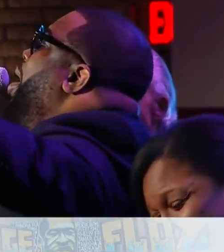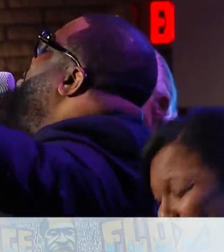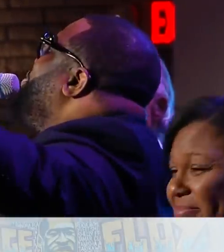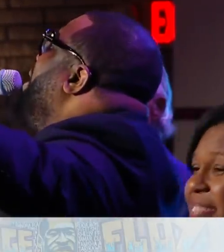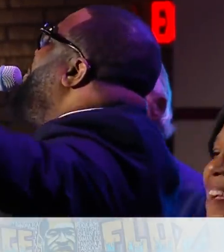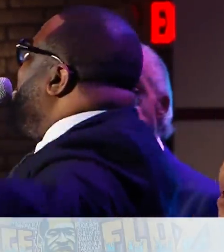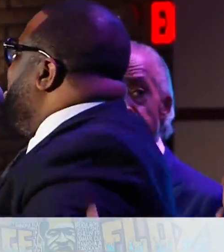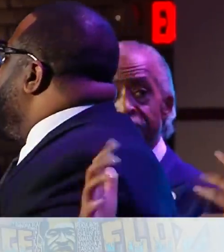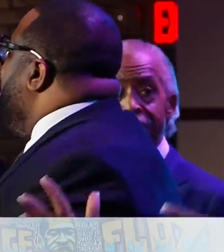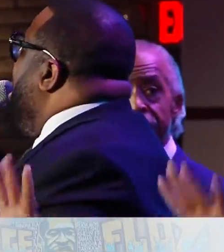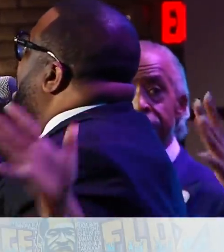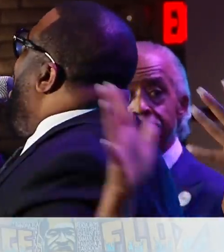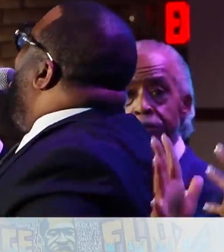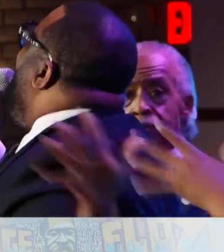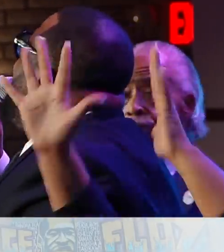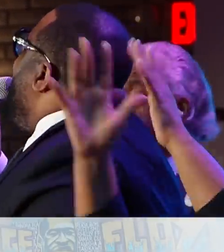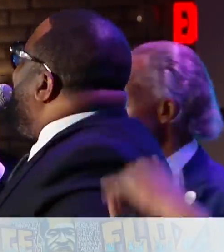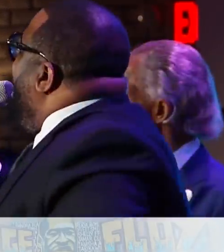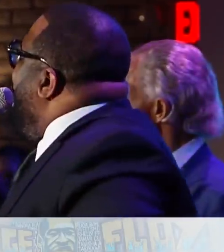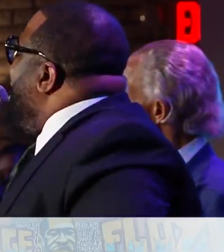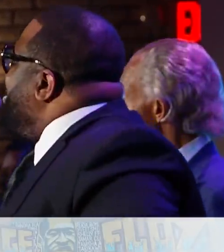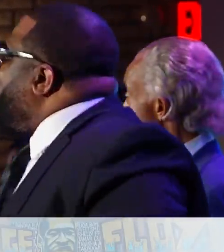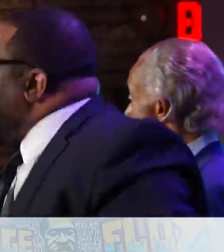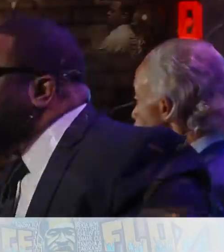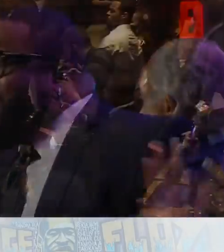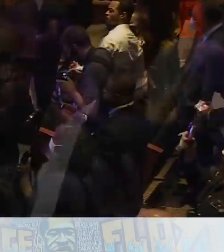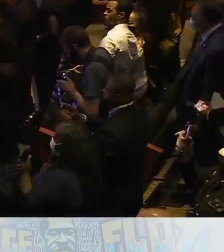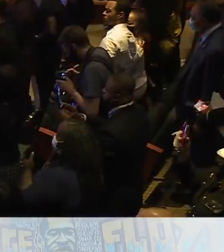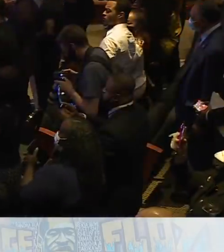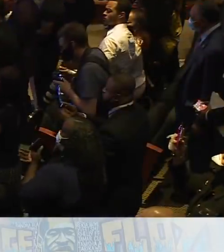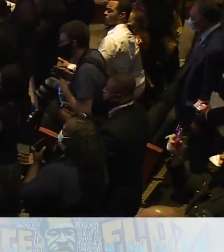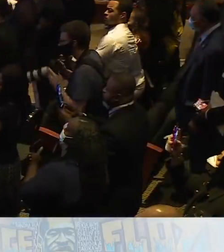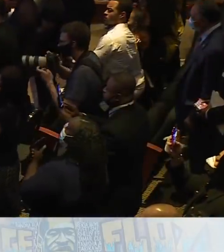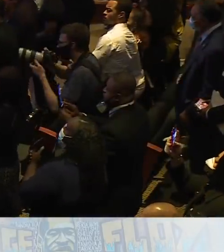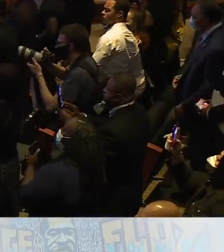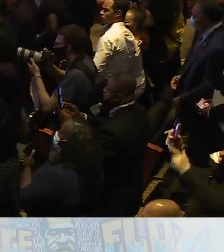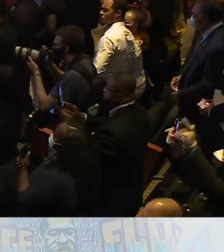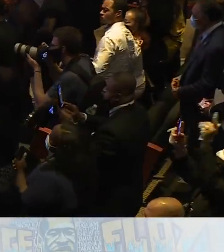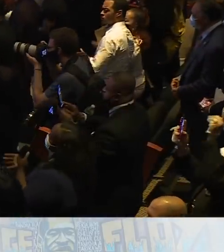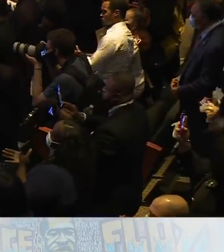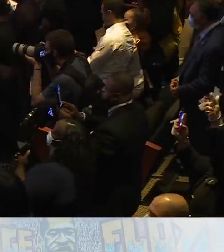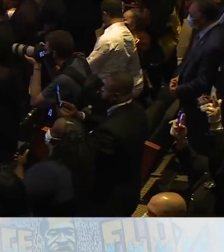EVERY WORD OF WORSHIP -- EVERY PRAISE, EVERY PRAISE, EVERY